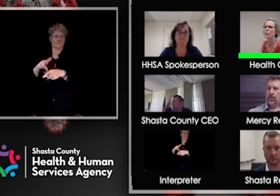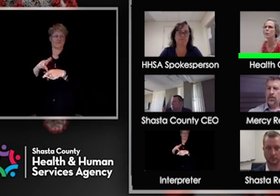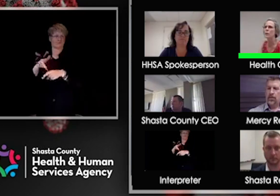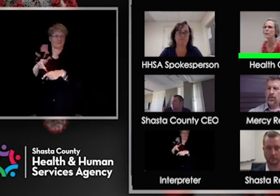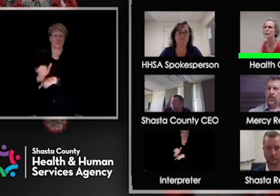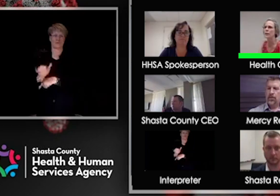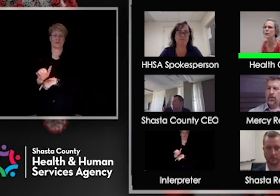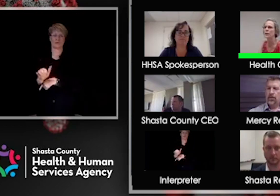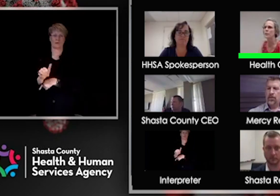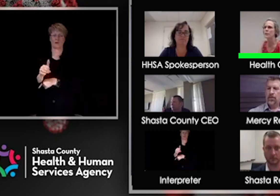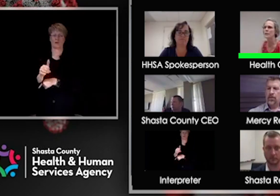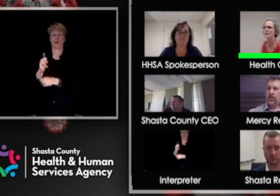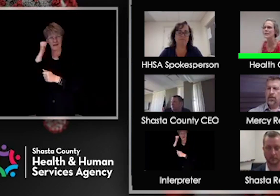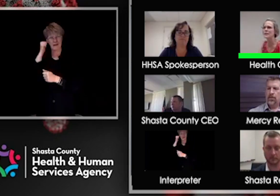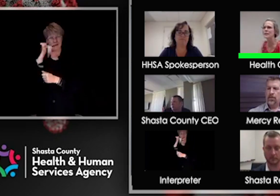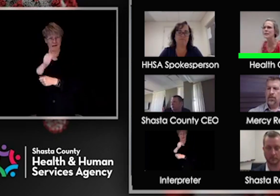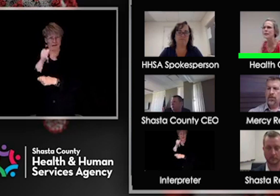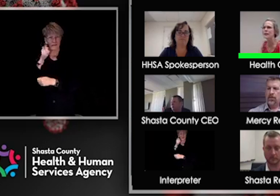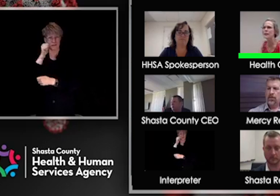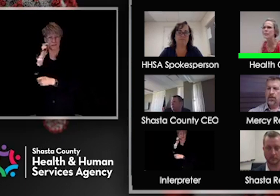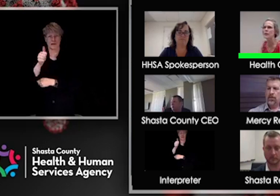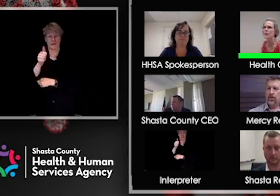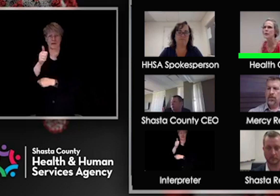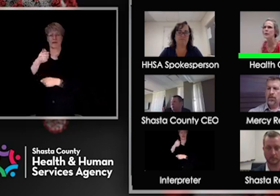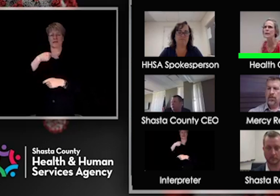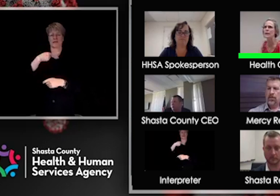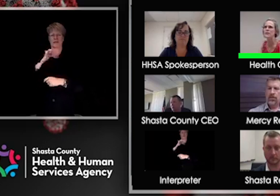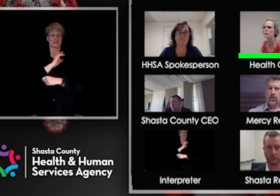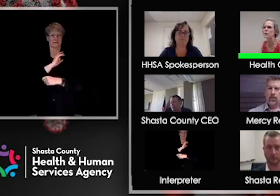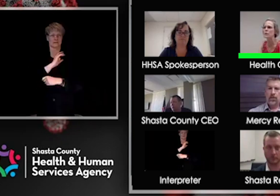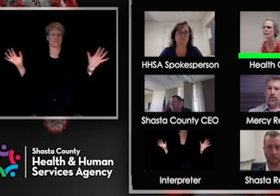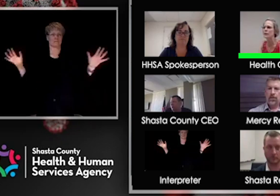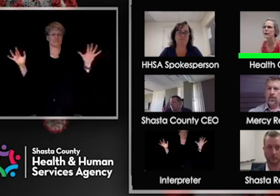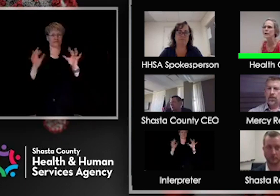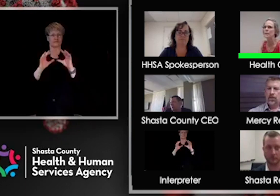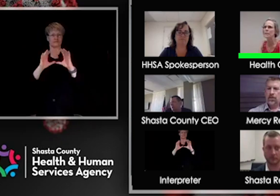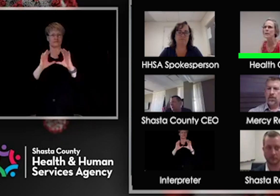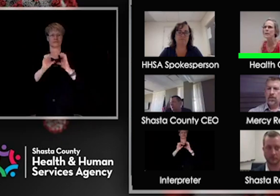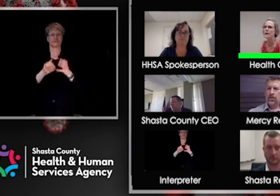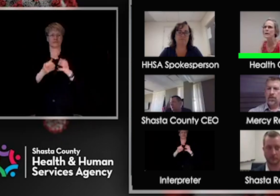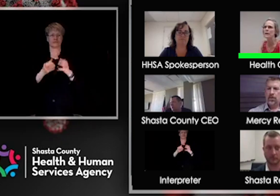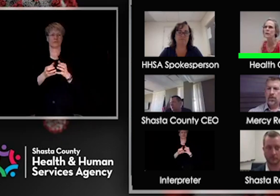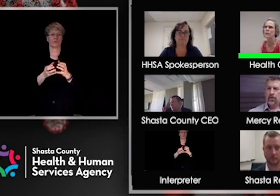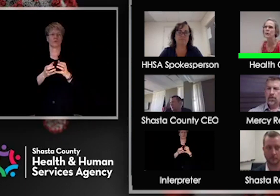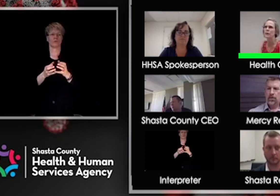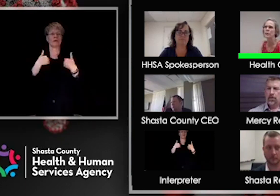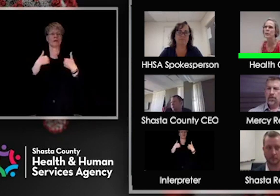are working with different business entities in the community. So, it may be that they’ll